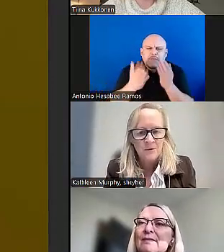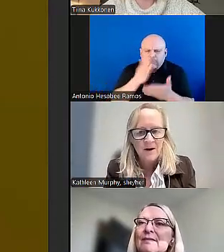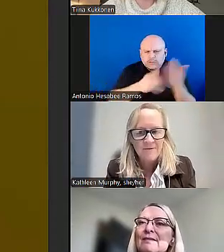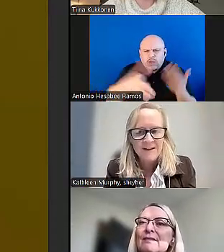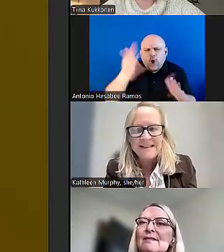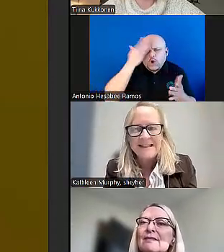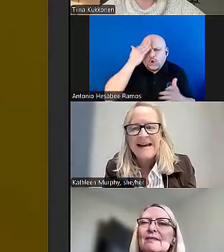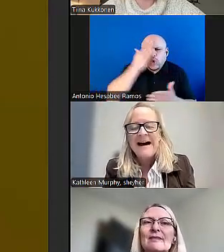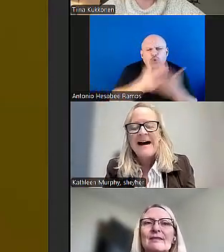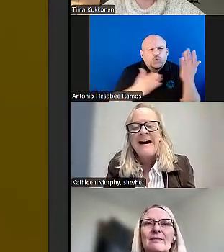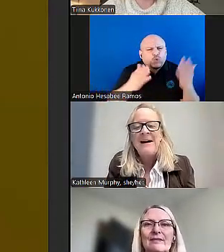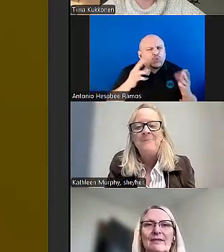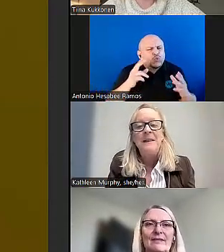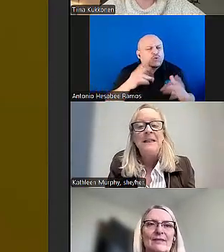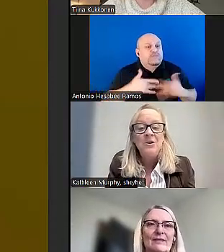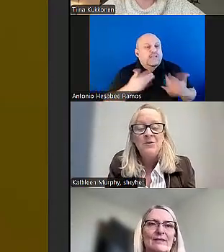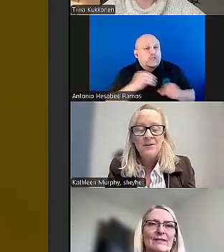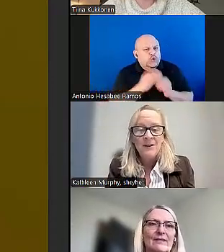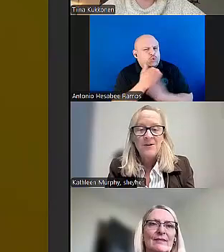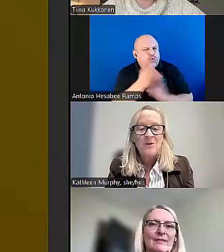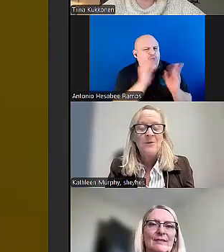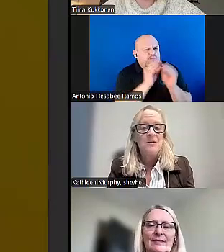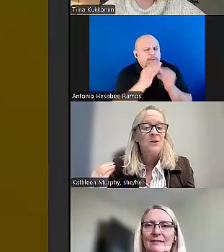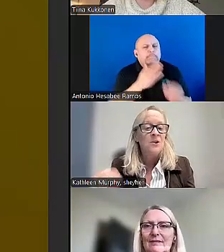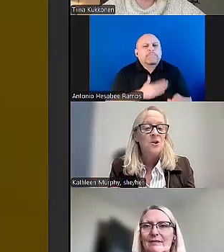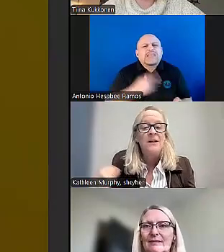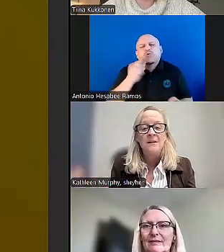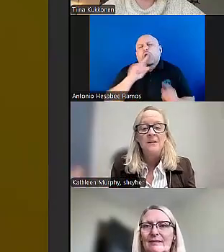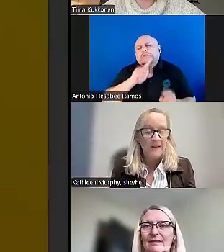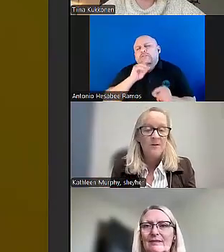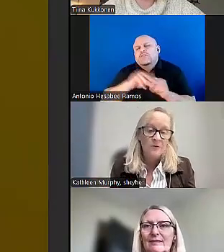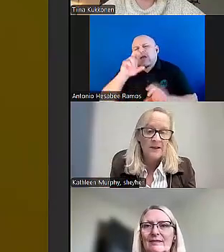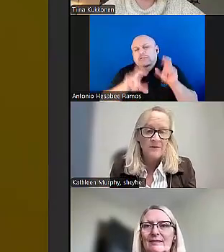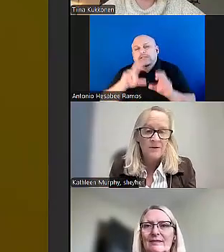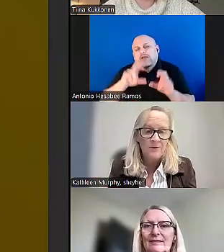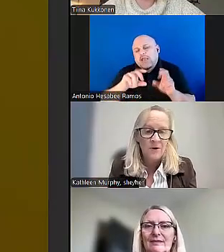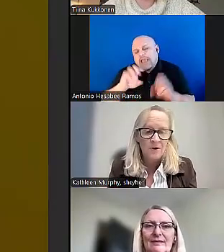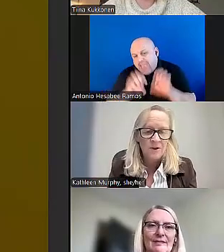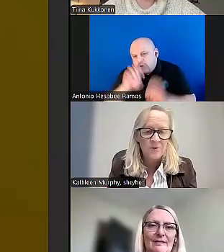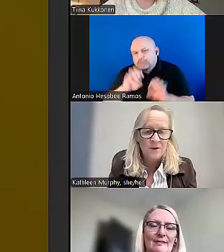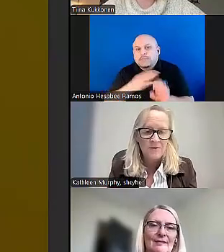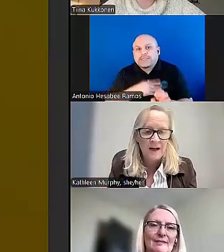the conference. Please do the evaluation because we're starting to plan already for the fall 2025.